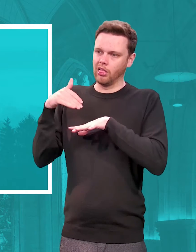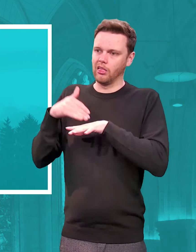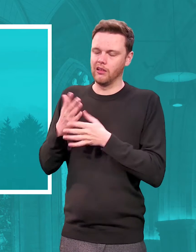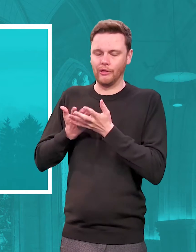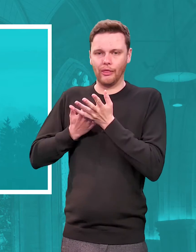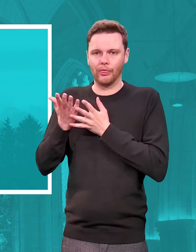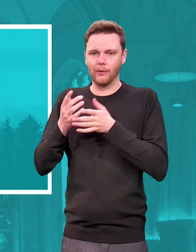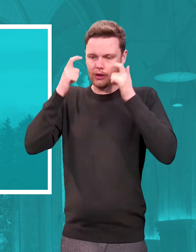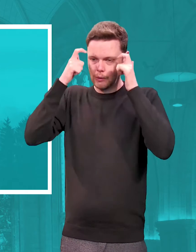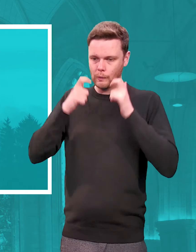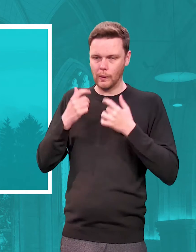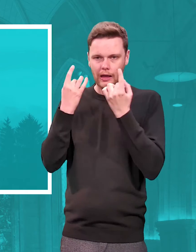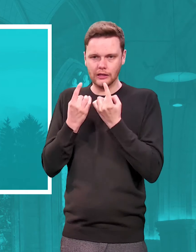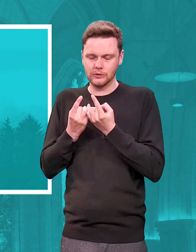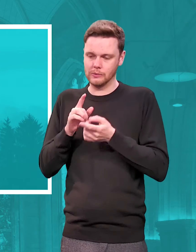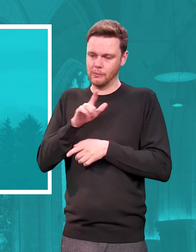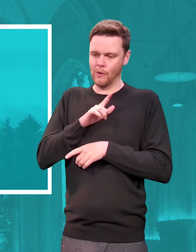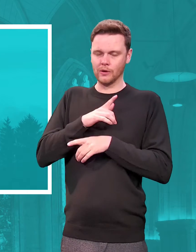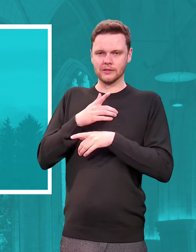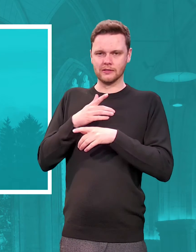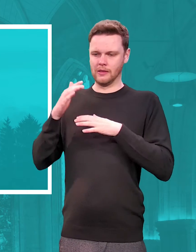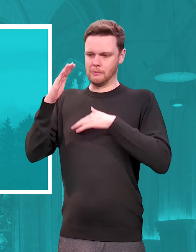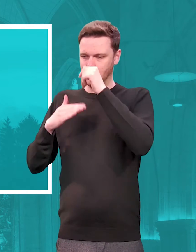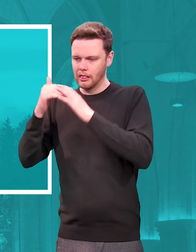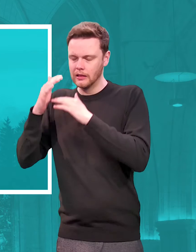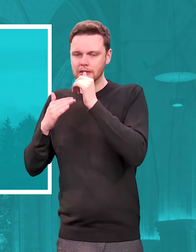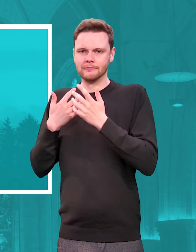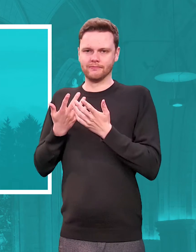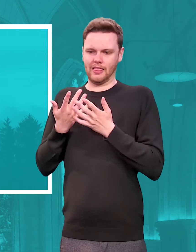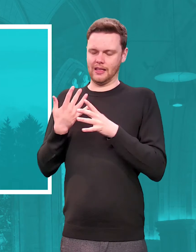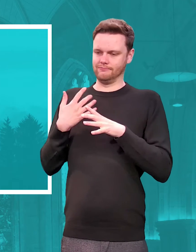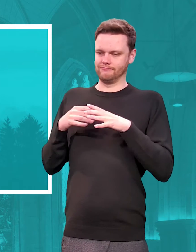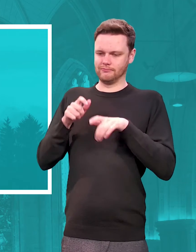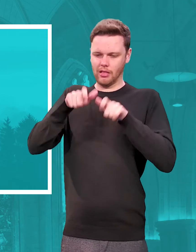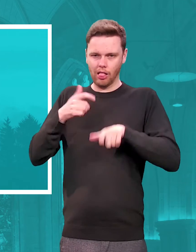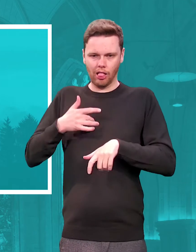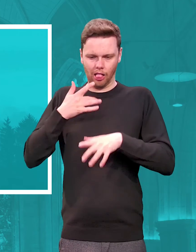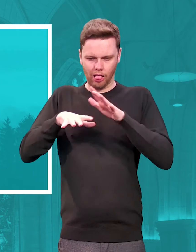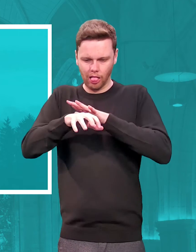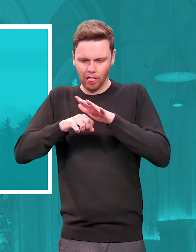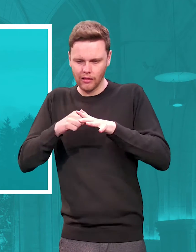concerning disputed property title, illegal occupancy, and even the legitimacy of church appointments.